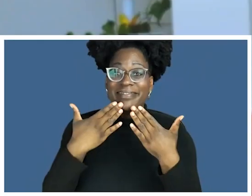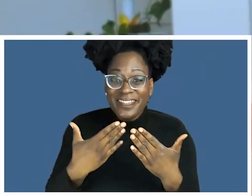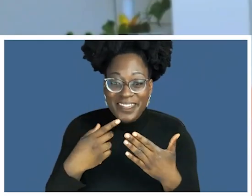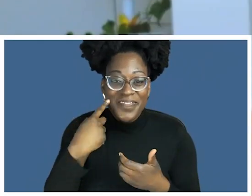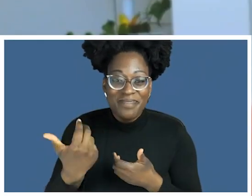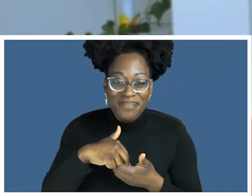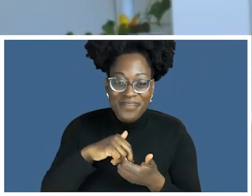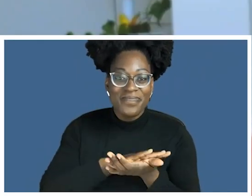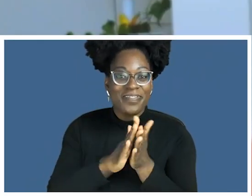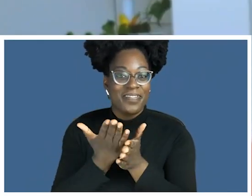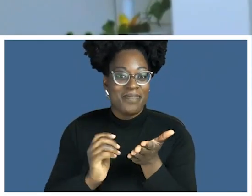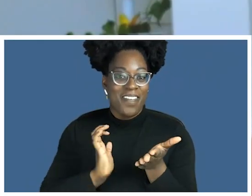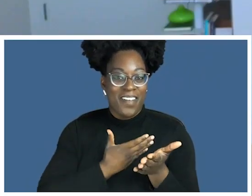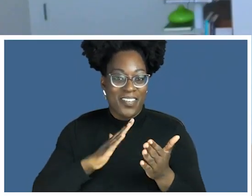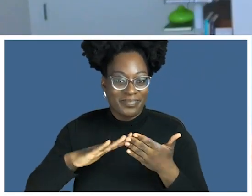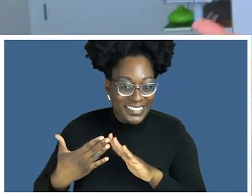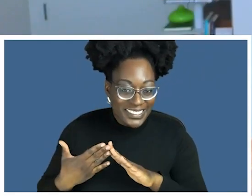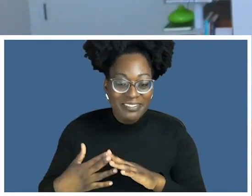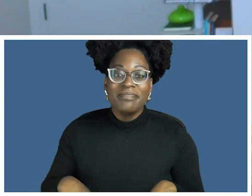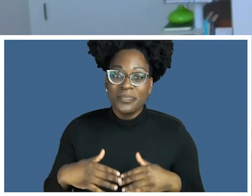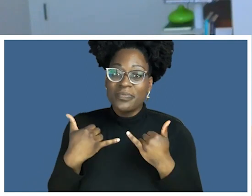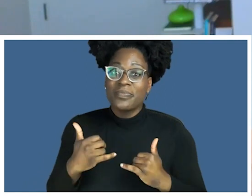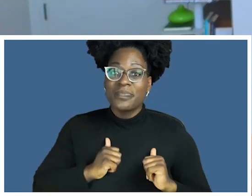Thank you for being part of our community. You'll find the show notes and a transcript